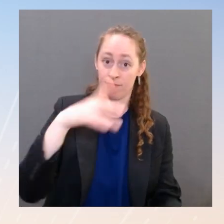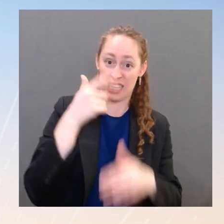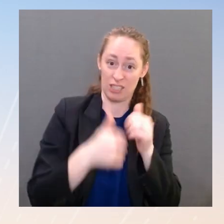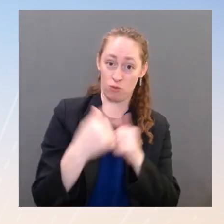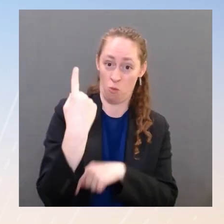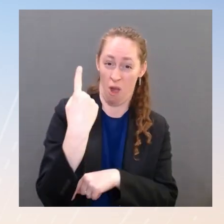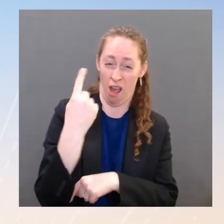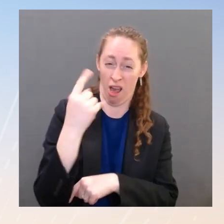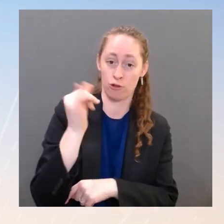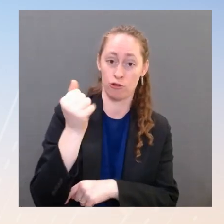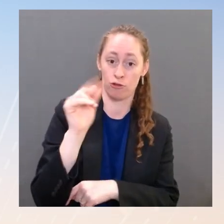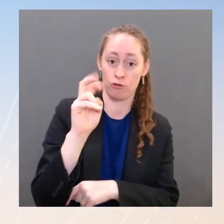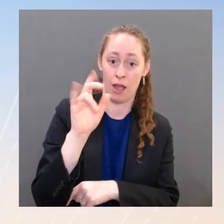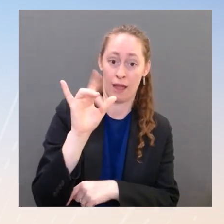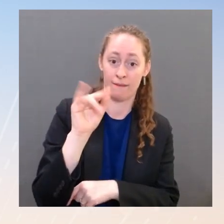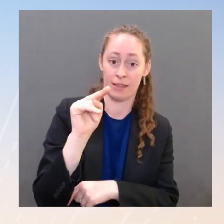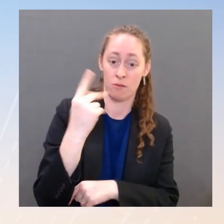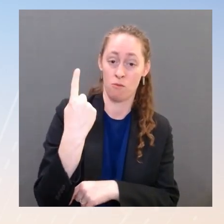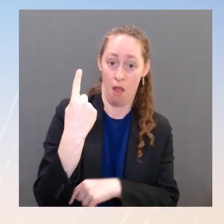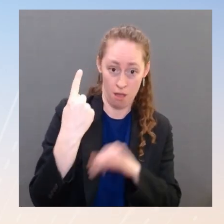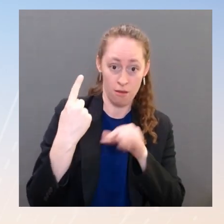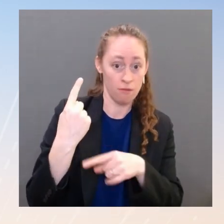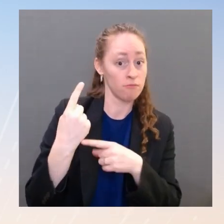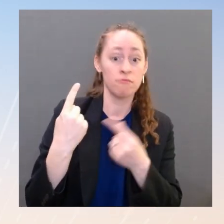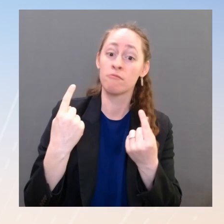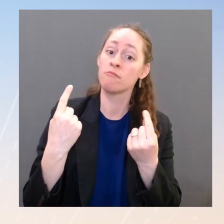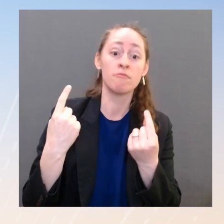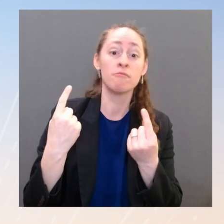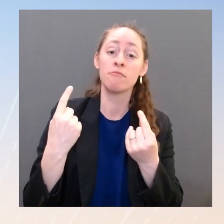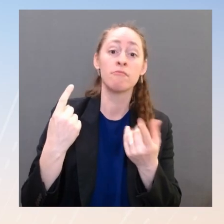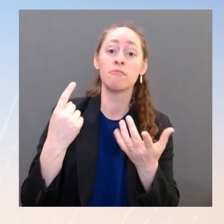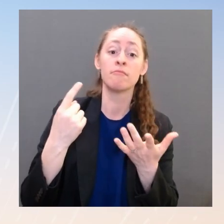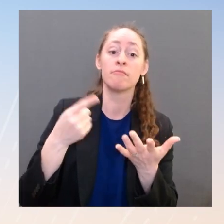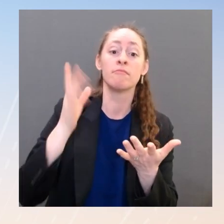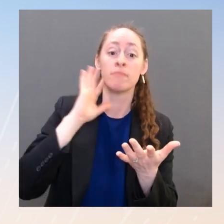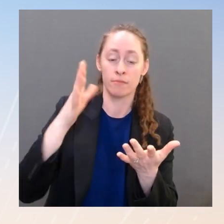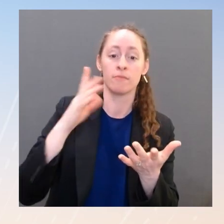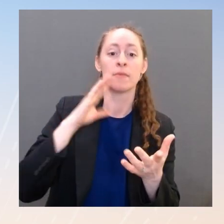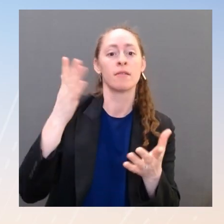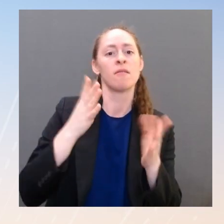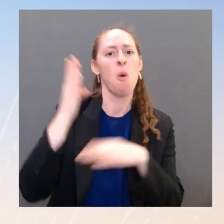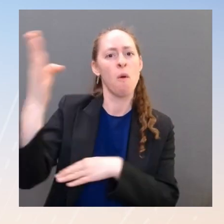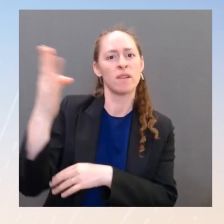And boosting domestic chip manufacturing isn't just critical to making more in America or lowering prices,